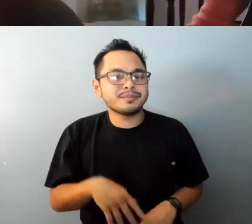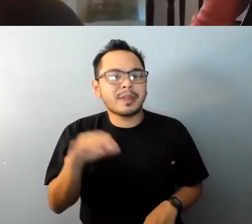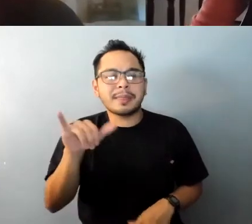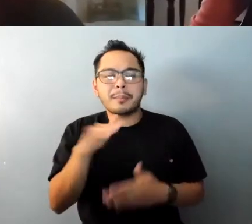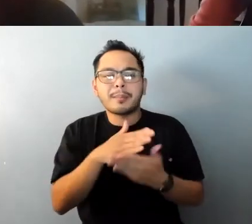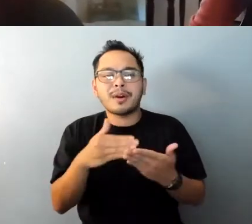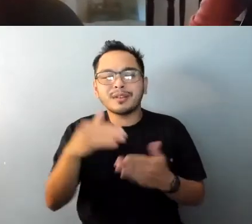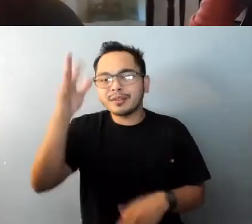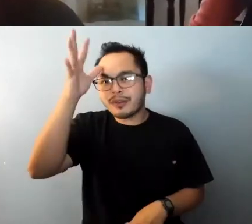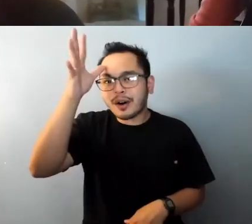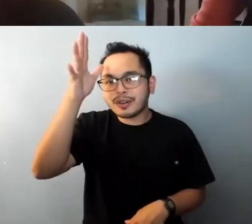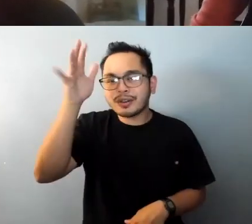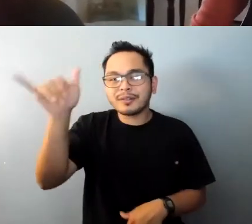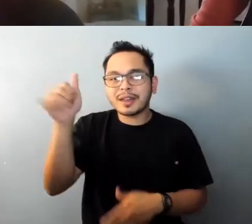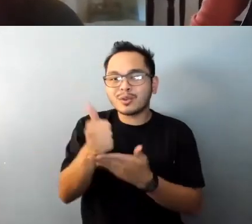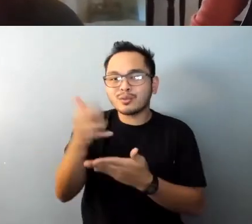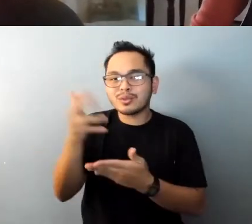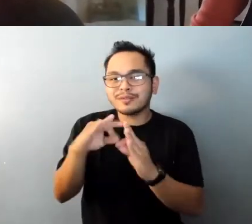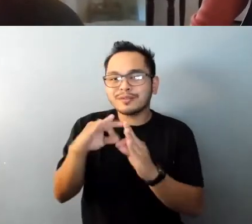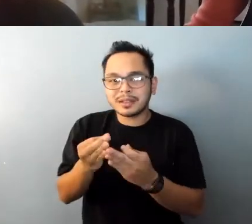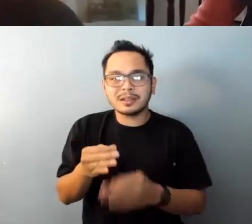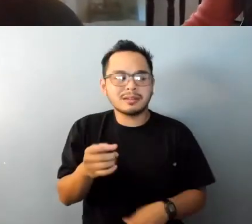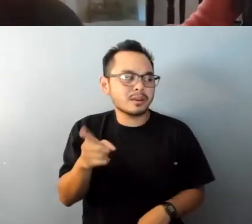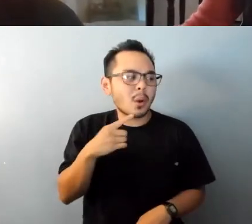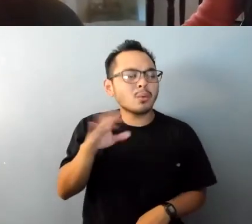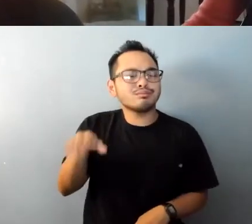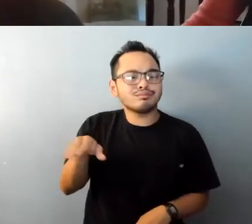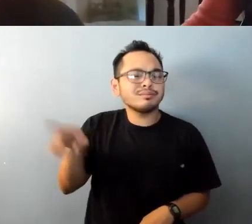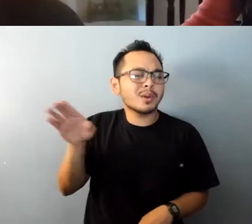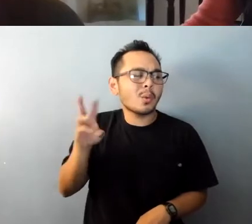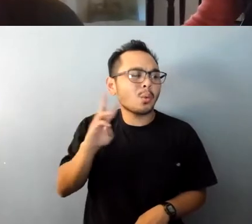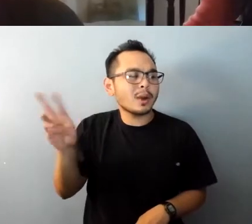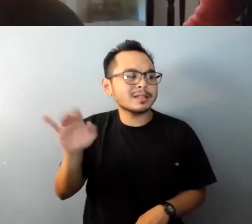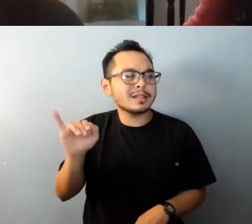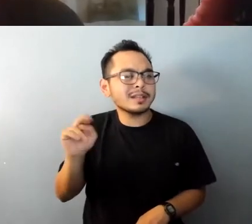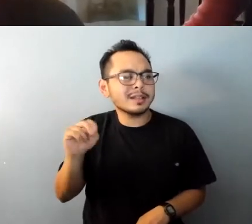is in the West Indies, I wonder what he is doing in the West Indies.